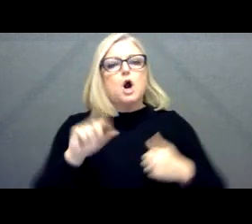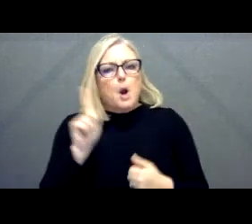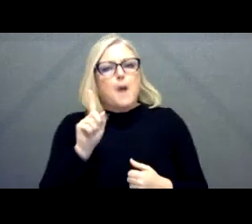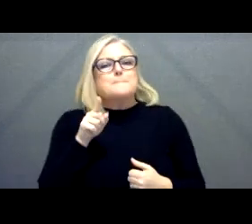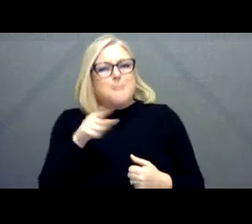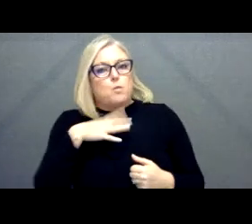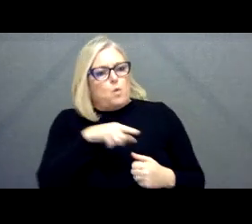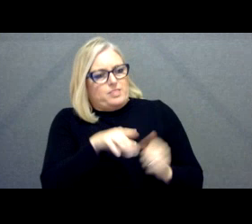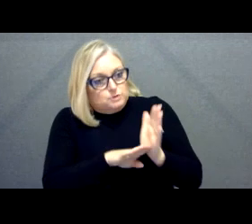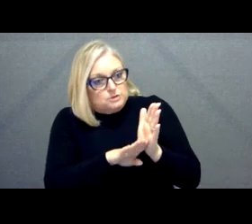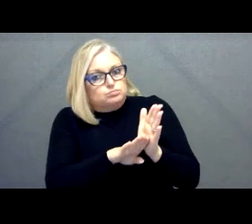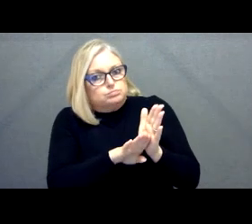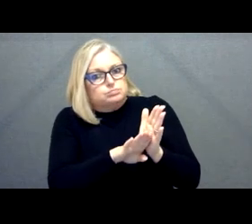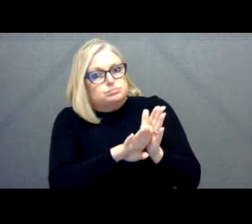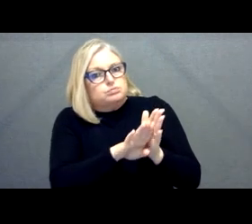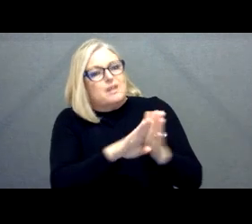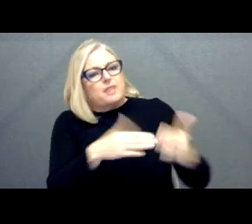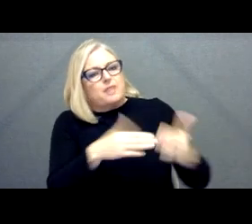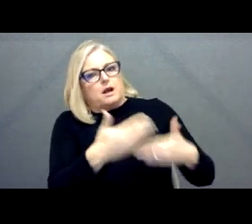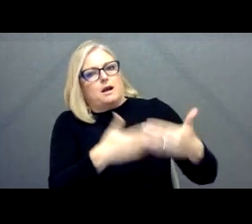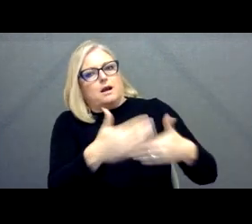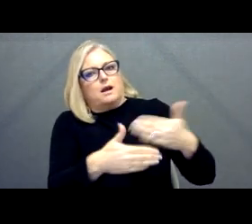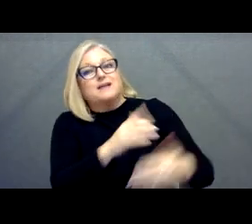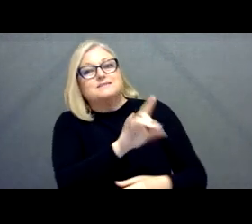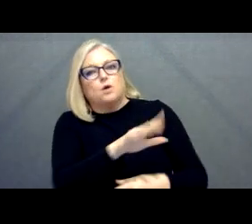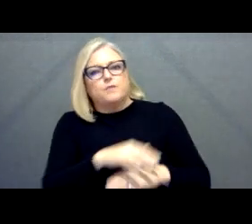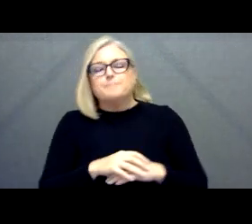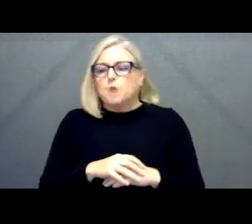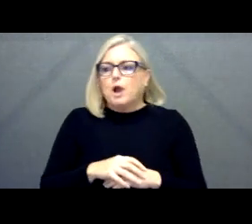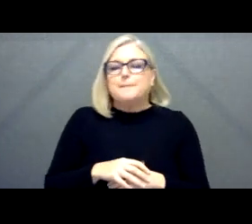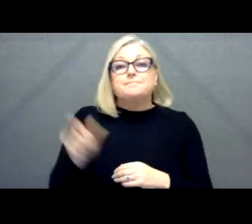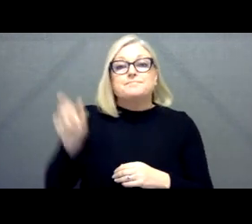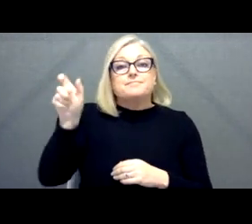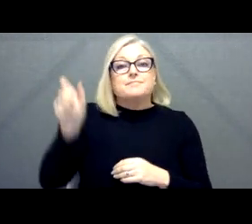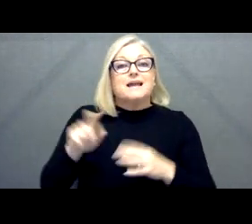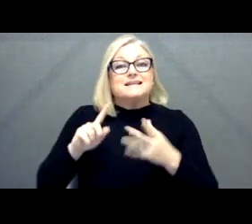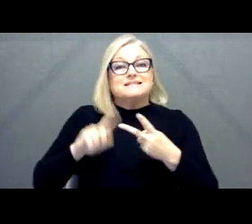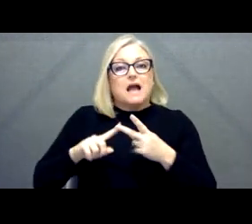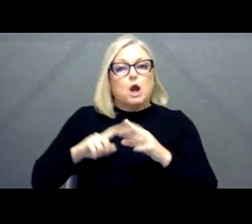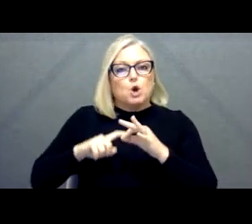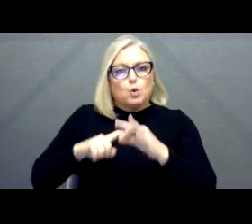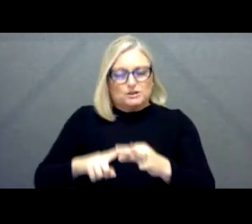life um the same person also asks also what is the capacity of Court Link could it be